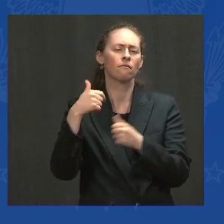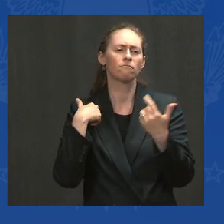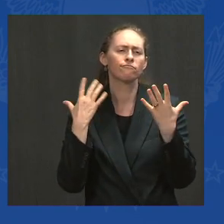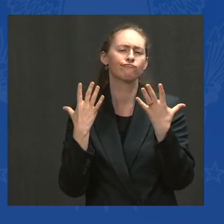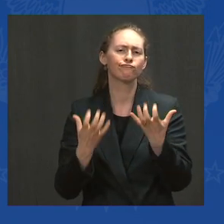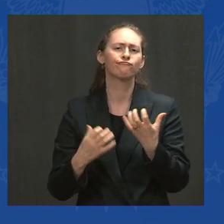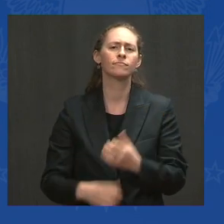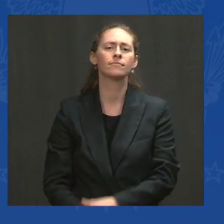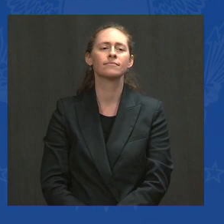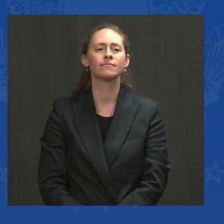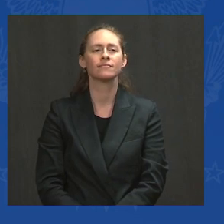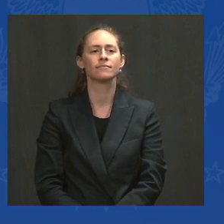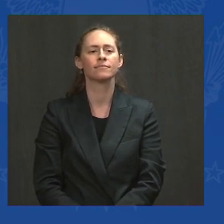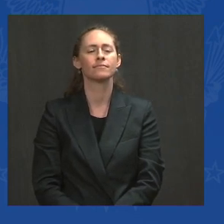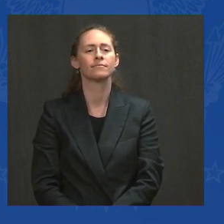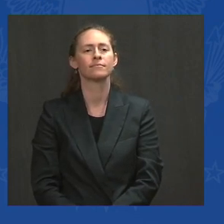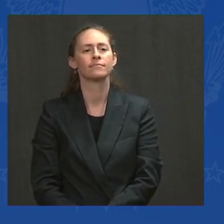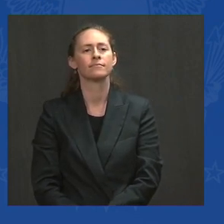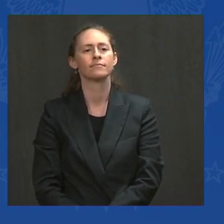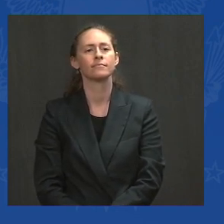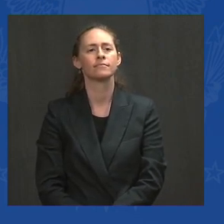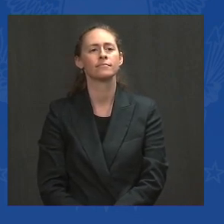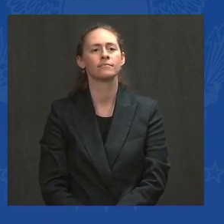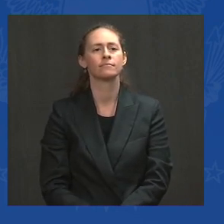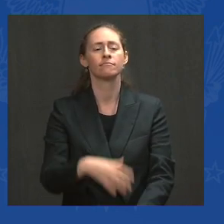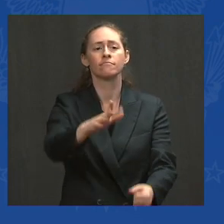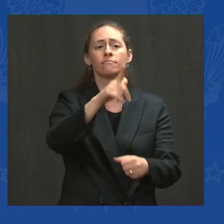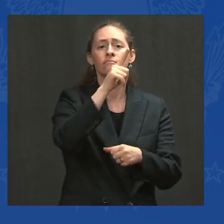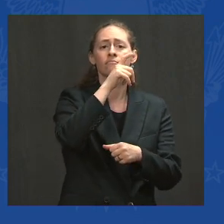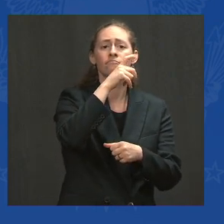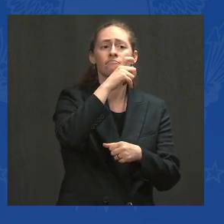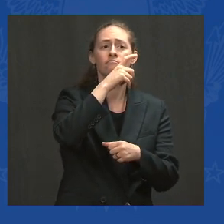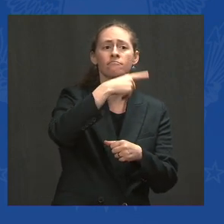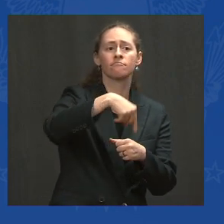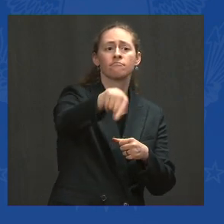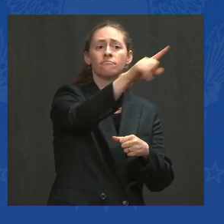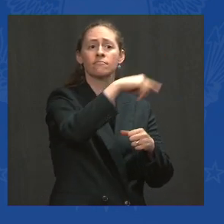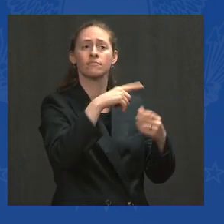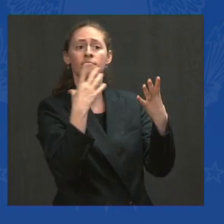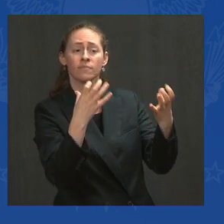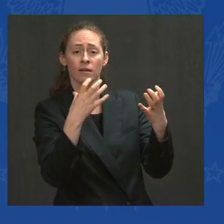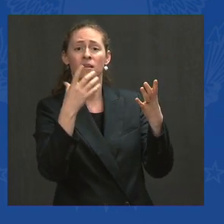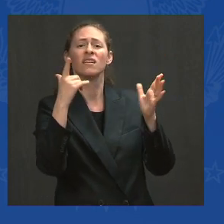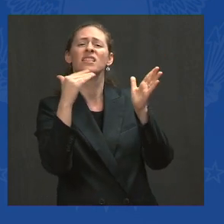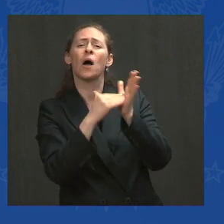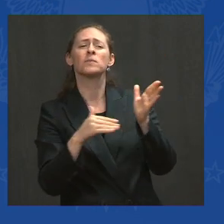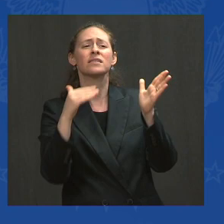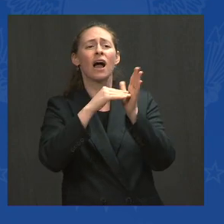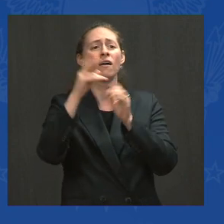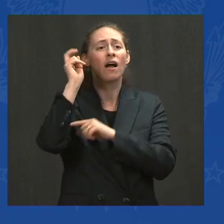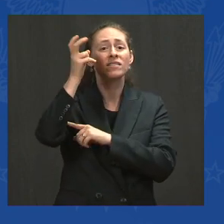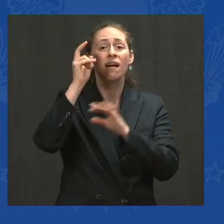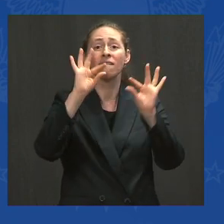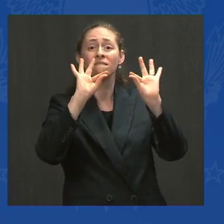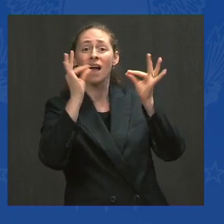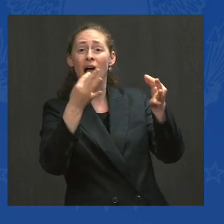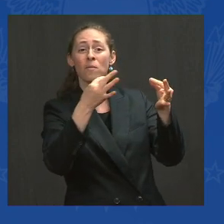physically relocate thousands of Afghans and their families before the U.S. military mission concludes so that, if they choose,